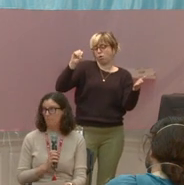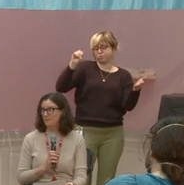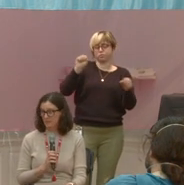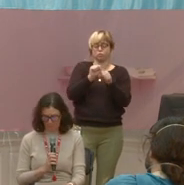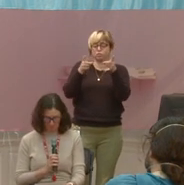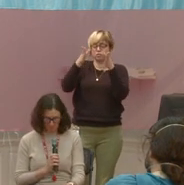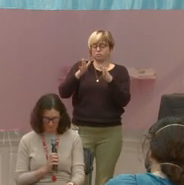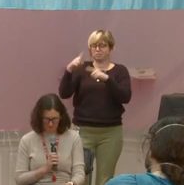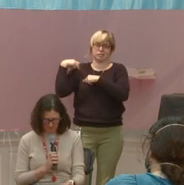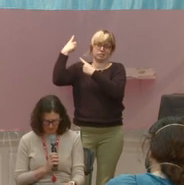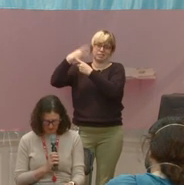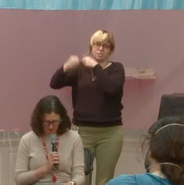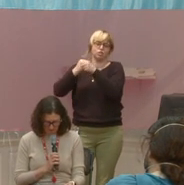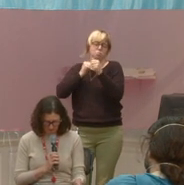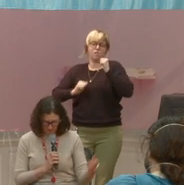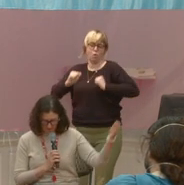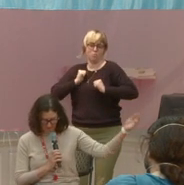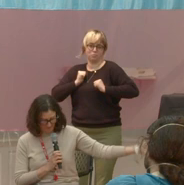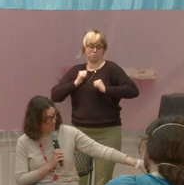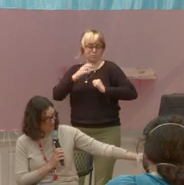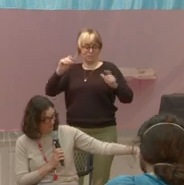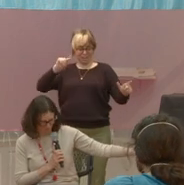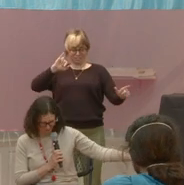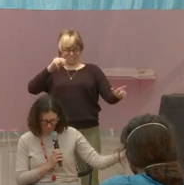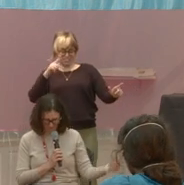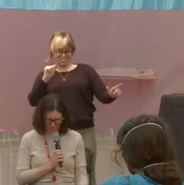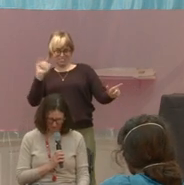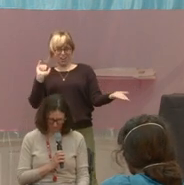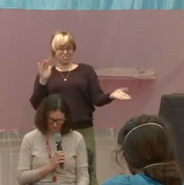Opacity of Performance. And Takahiro Yamamoto to my left is